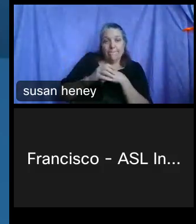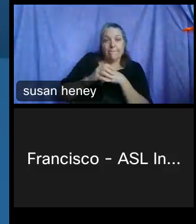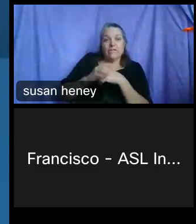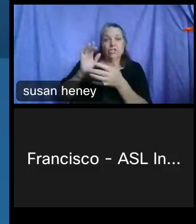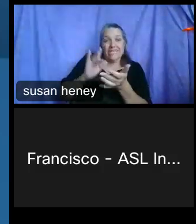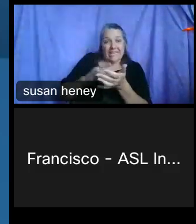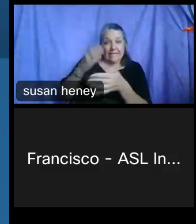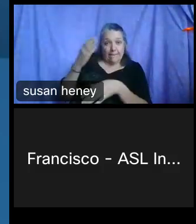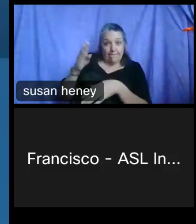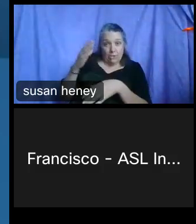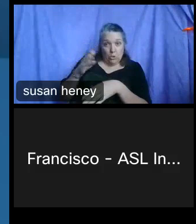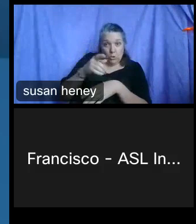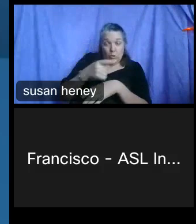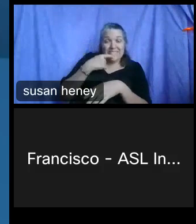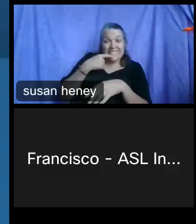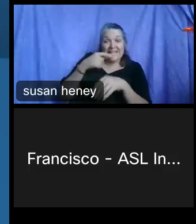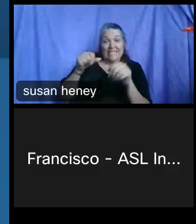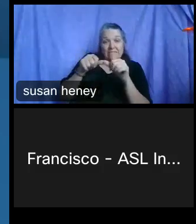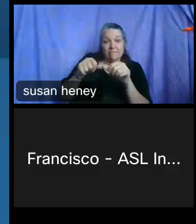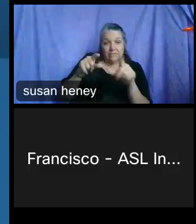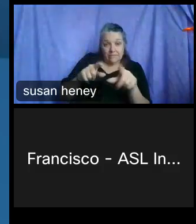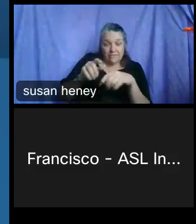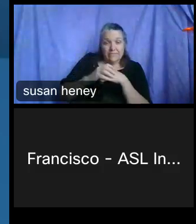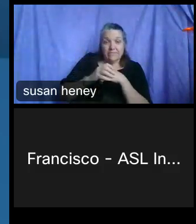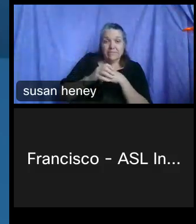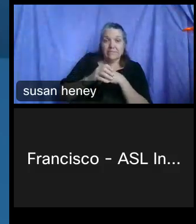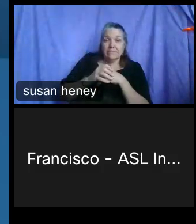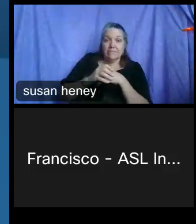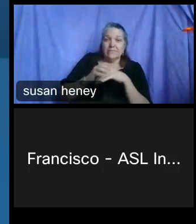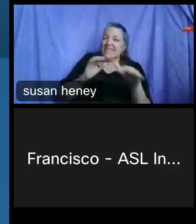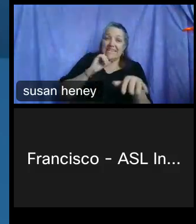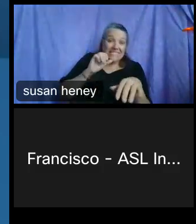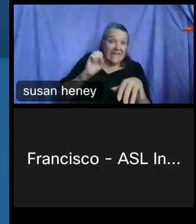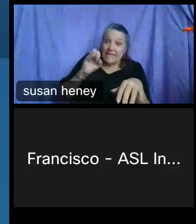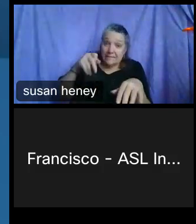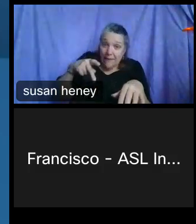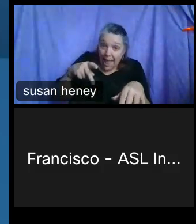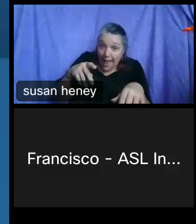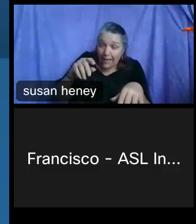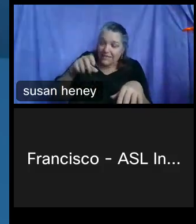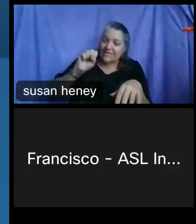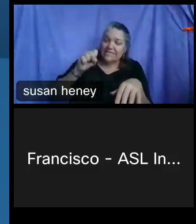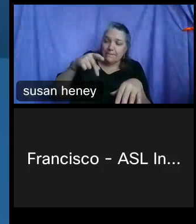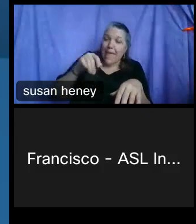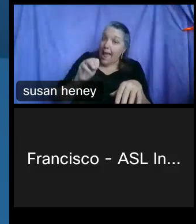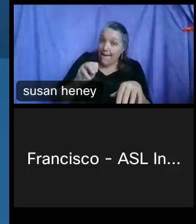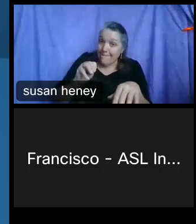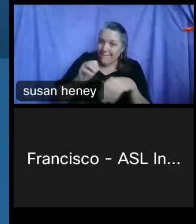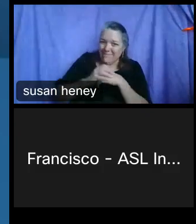that says Continue. I can assure you that it is not spam. Again, if you'd be so very kind to fill